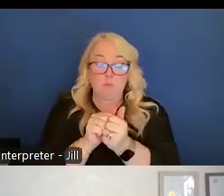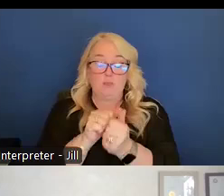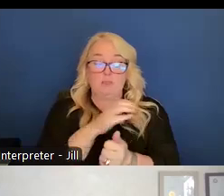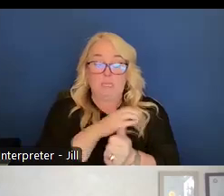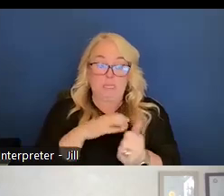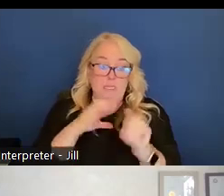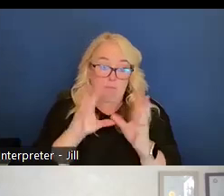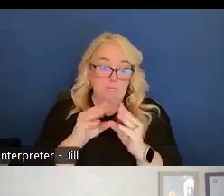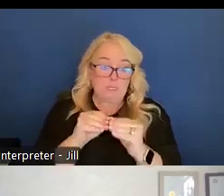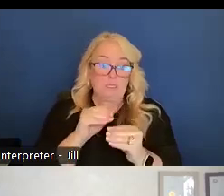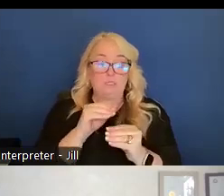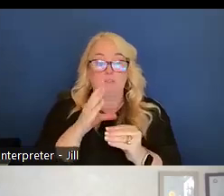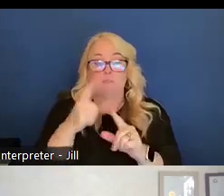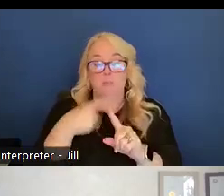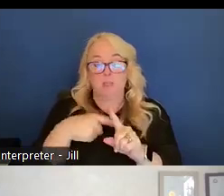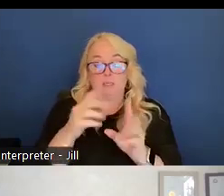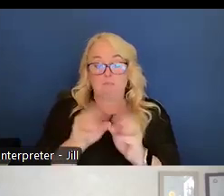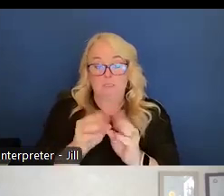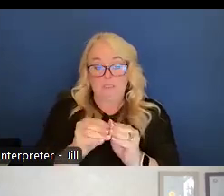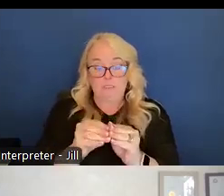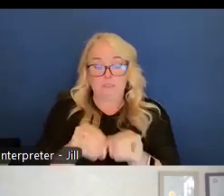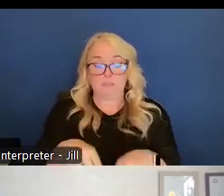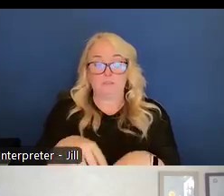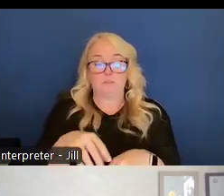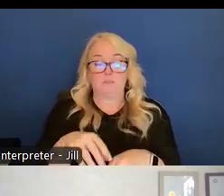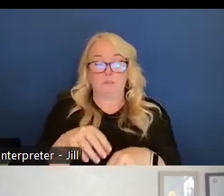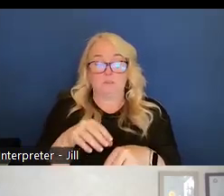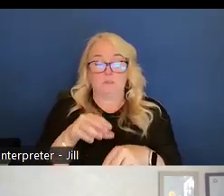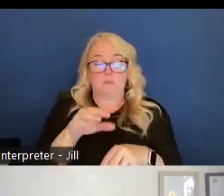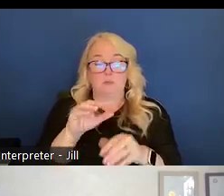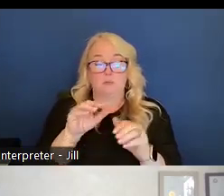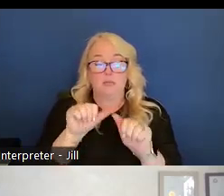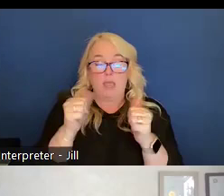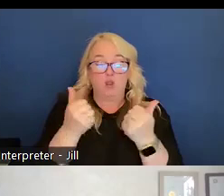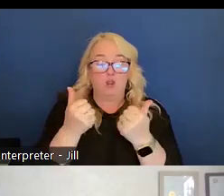monthly meetings―Area Agency on Aging folks, people from Managed